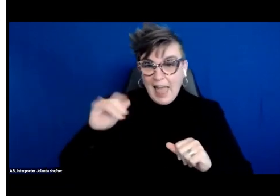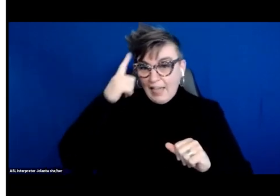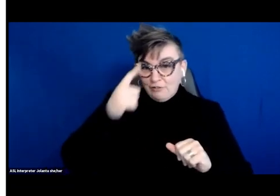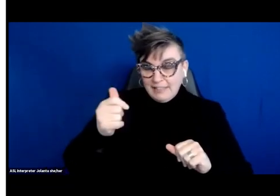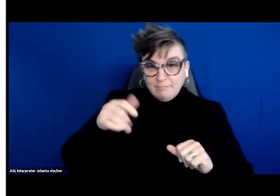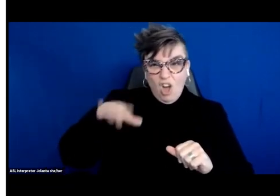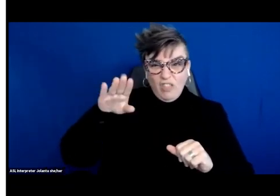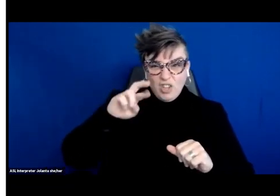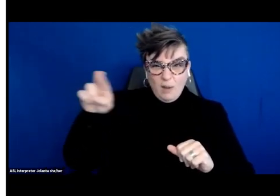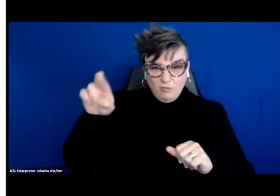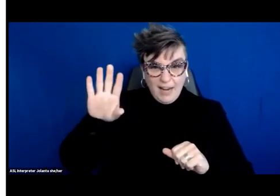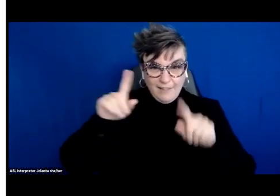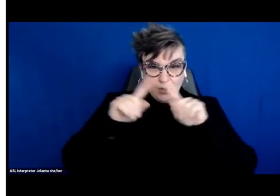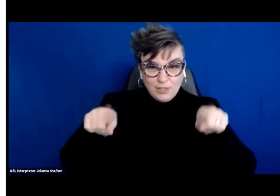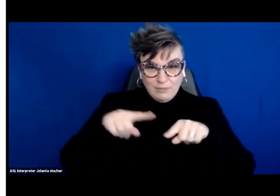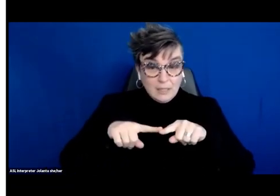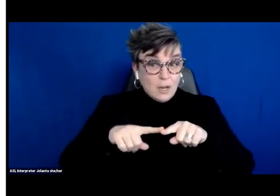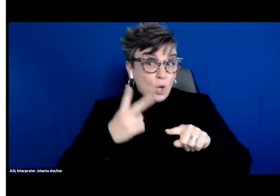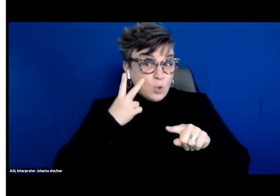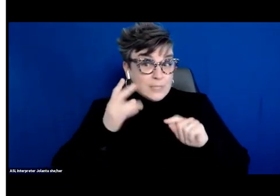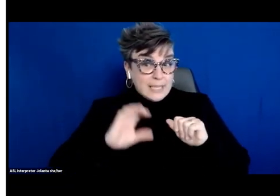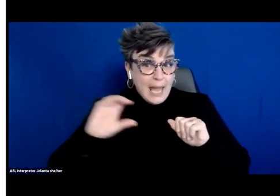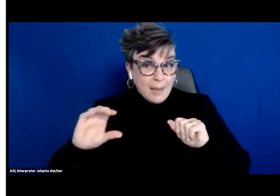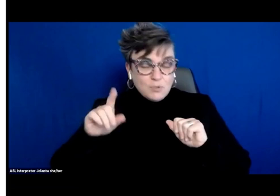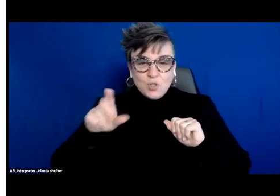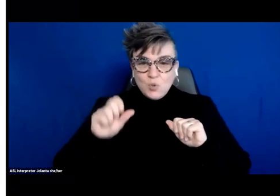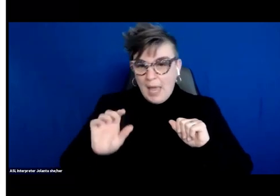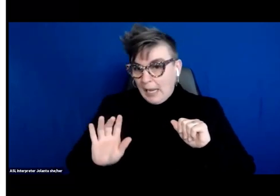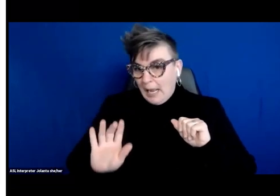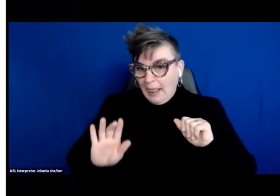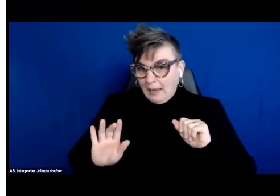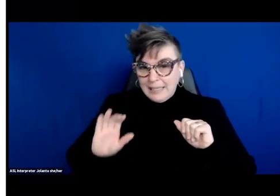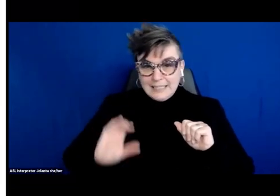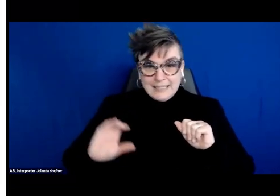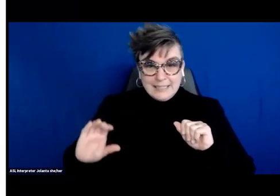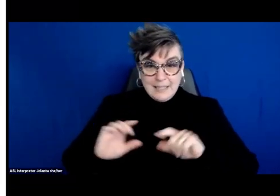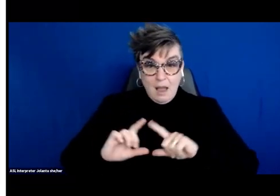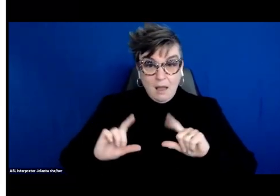screen. To view the captioning, click the CC icon at the bottom of your screen and select